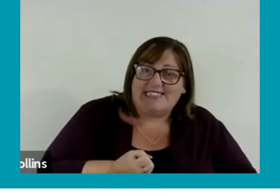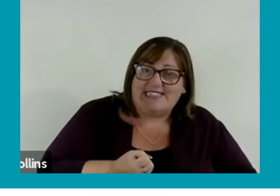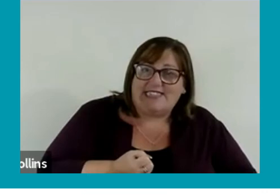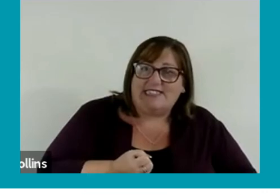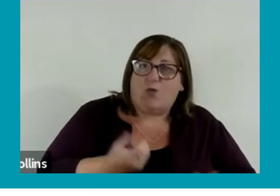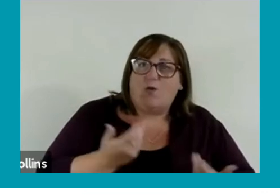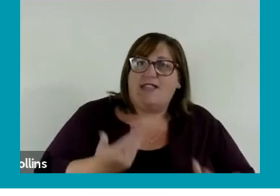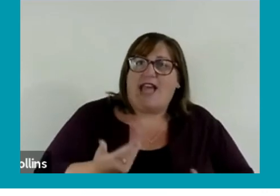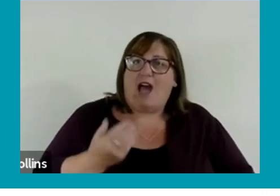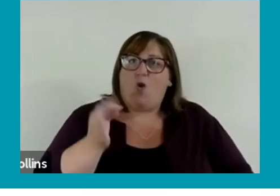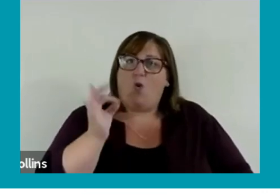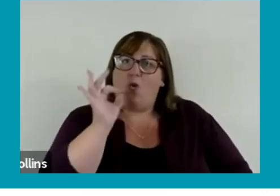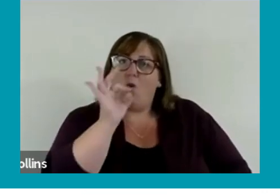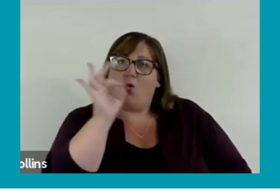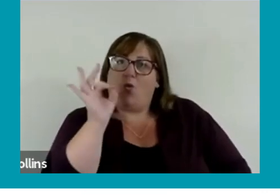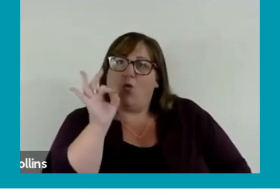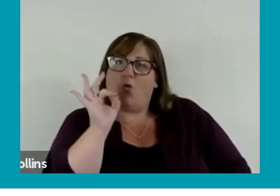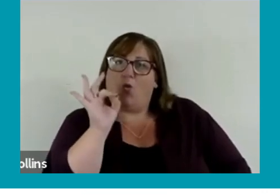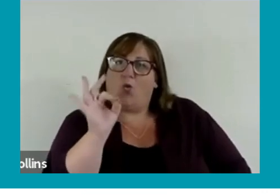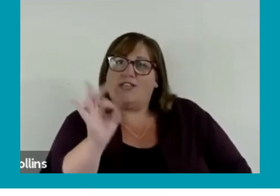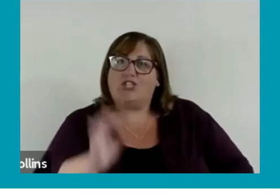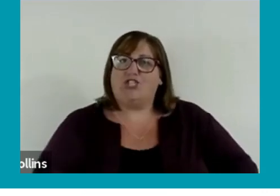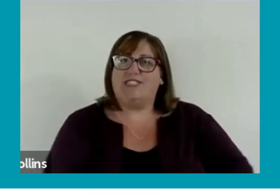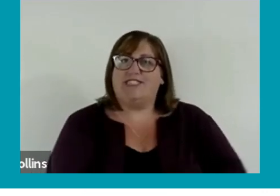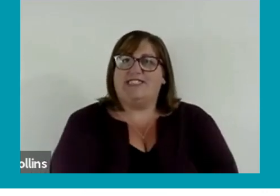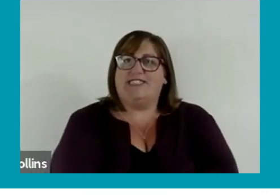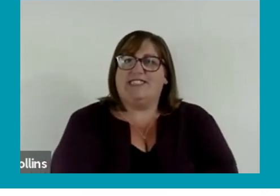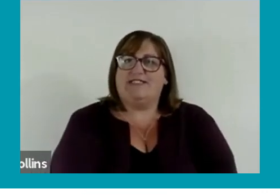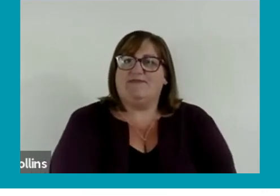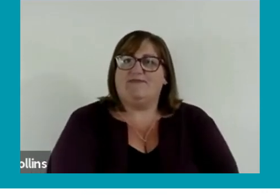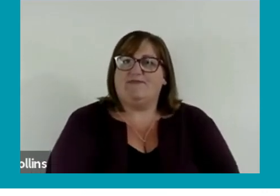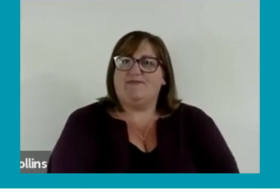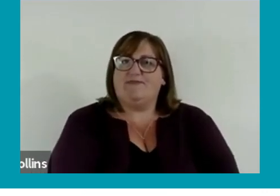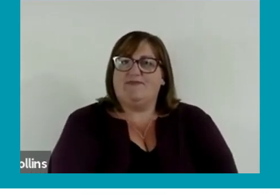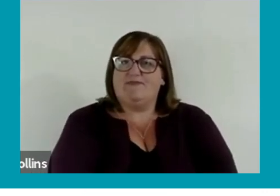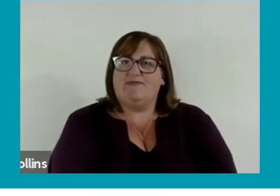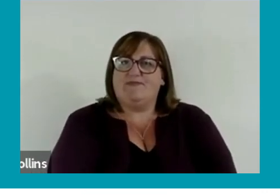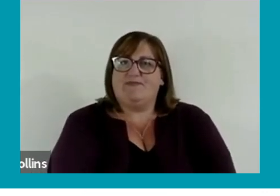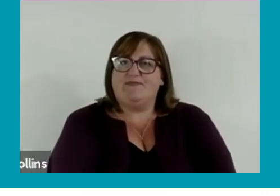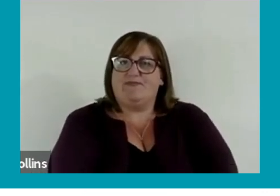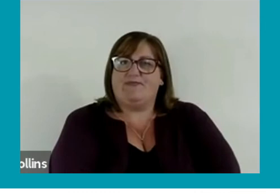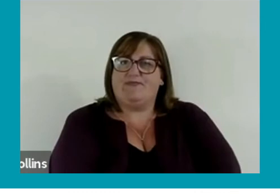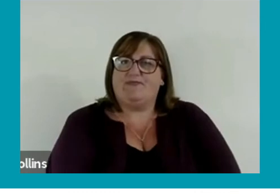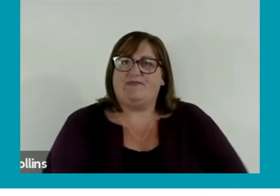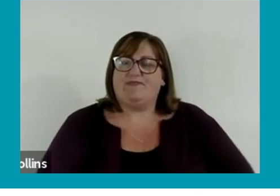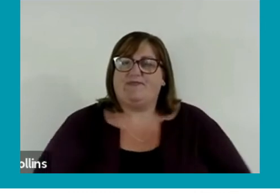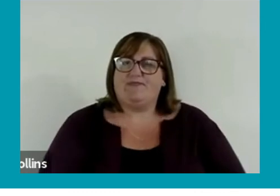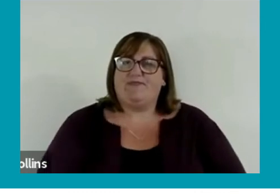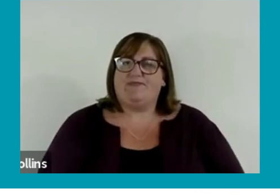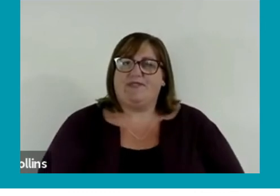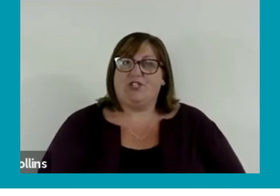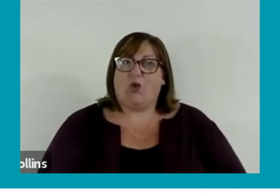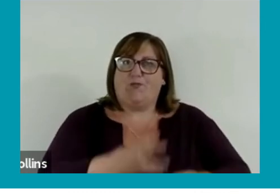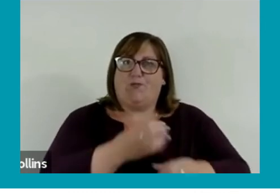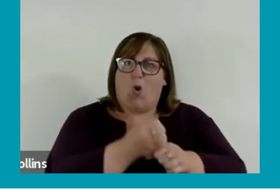our Evenbreak audience so just bear with me ladies i'm going to move the chat box across okay so